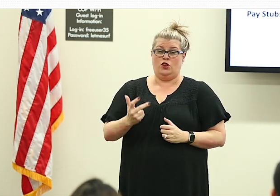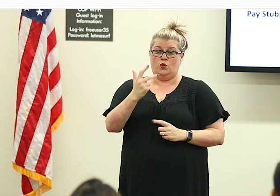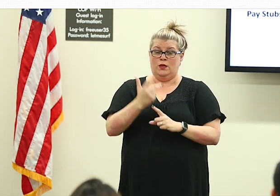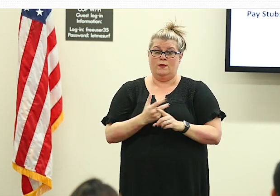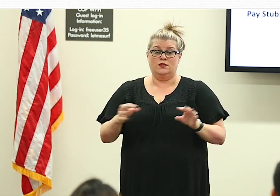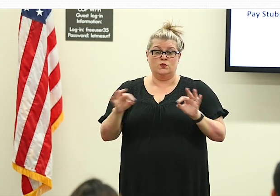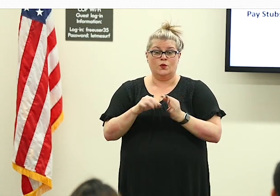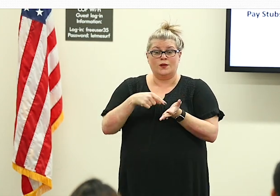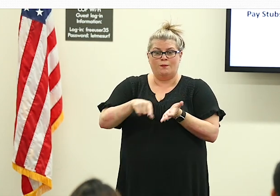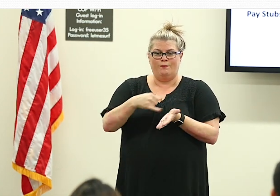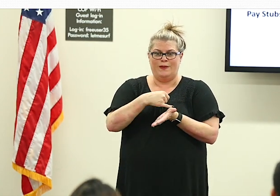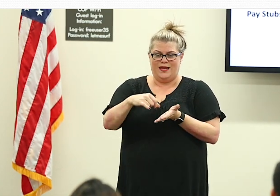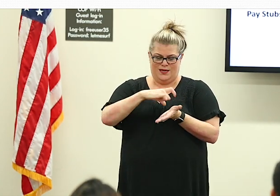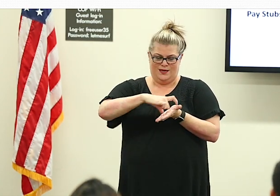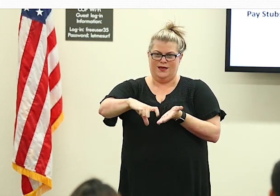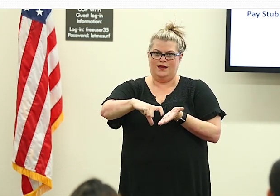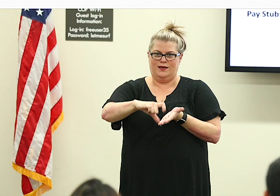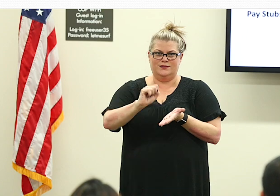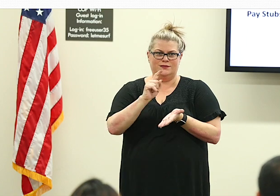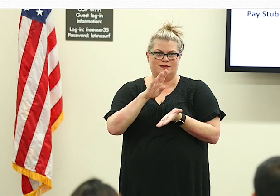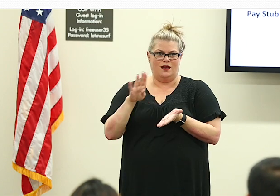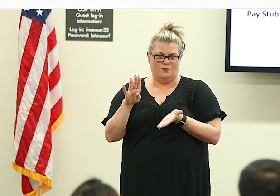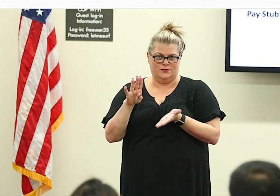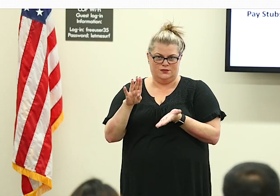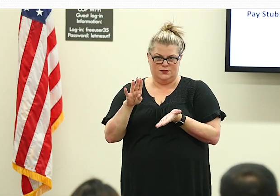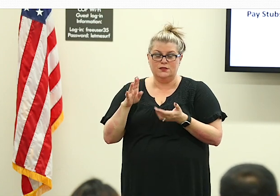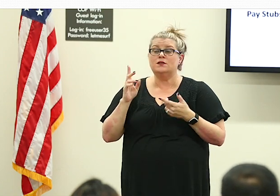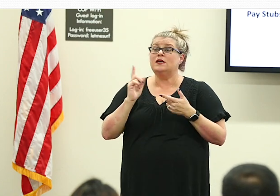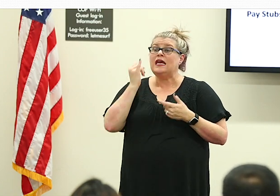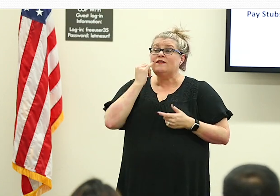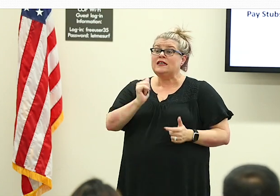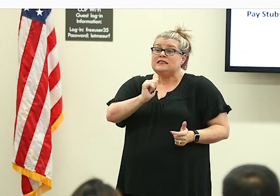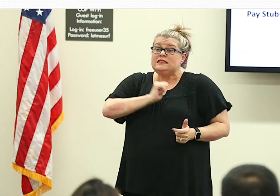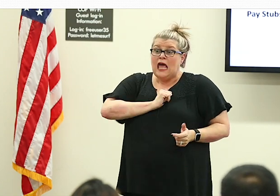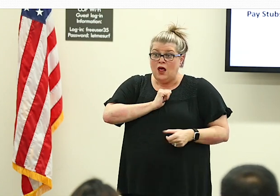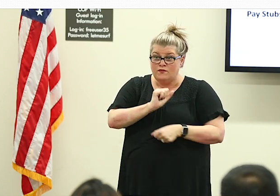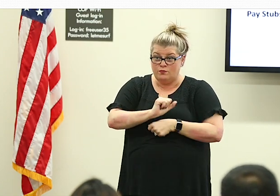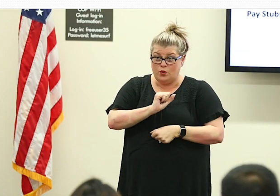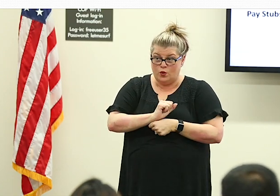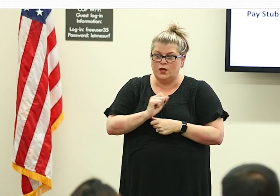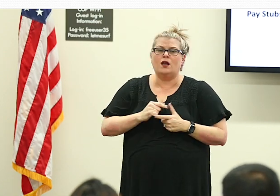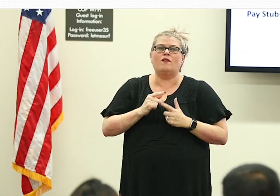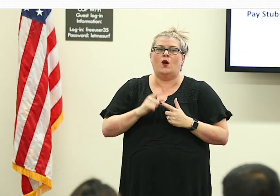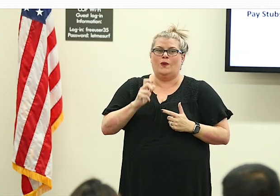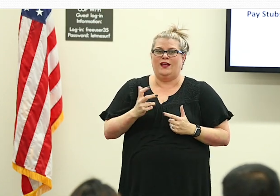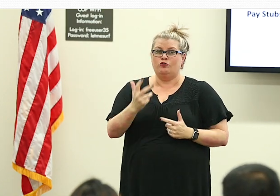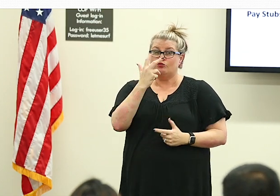in order to calculate your income. If you're self-employed, we're gonna need three years of tax returns,